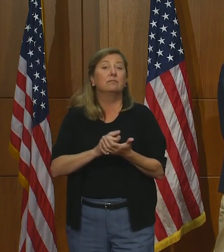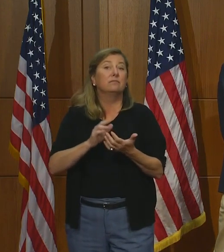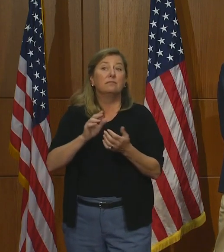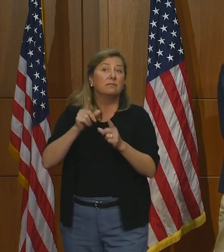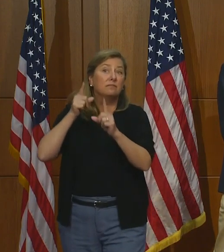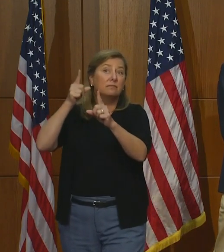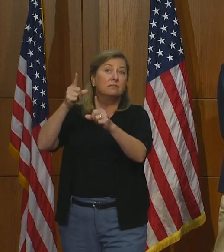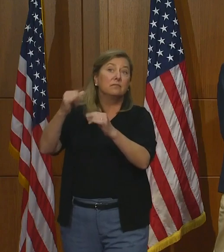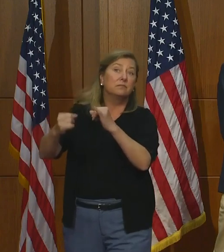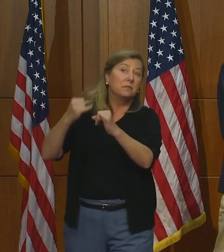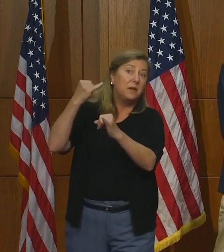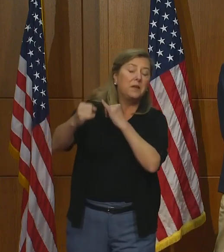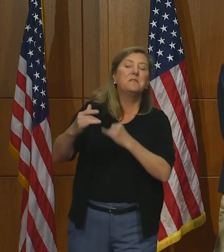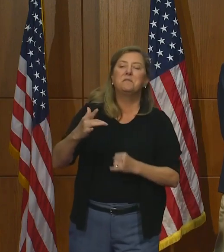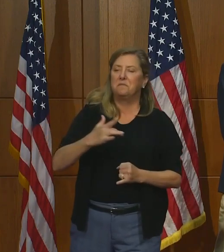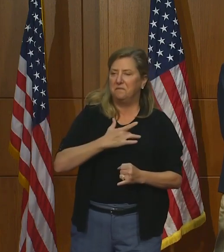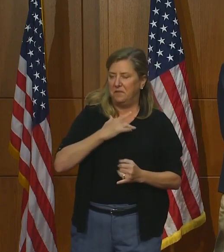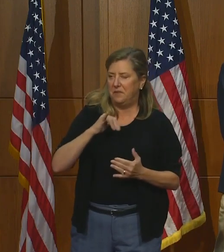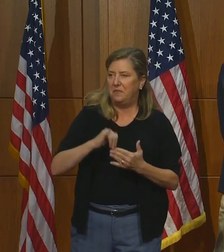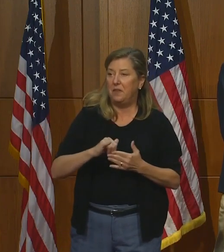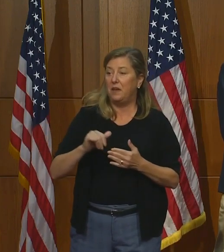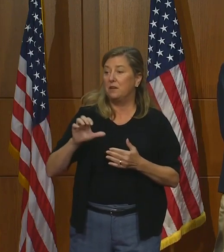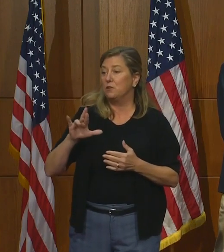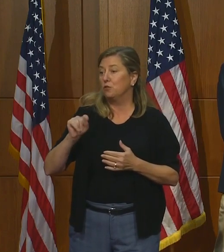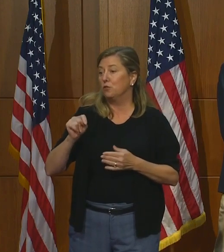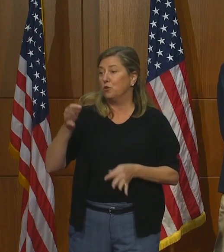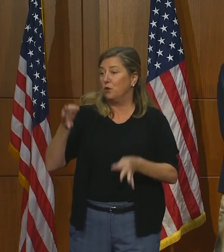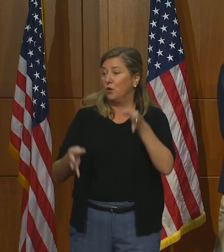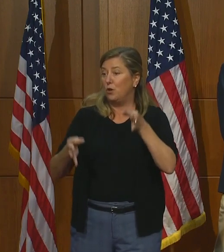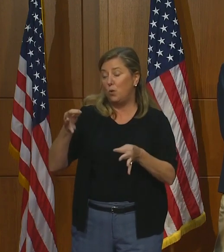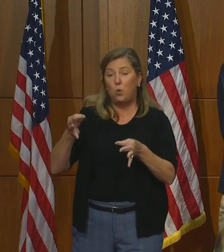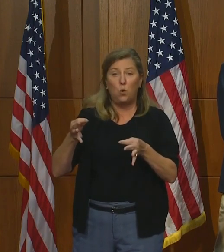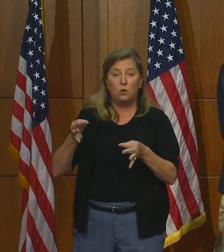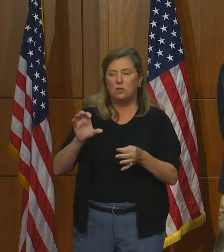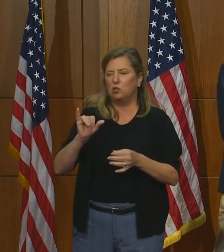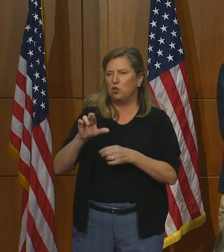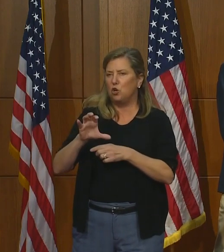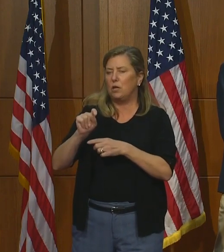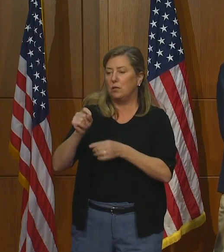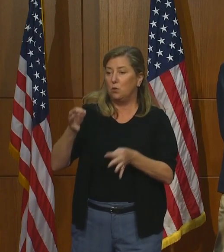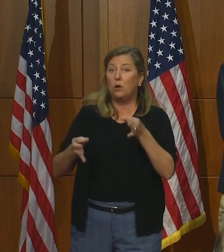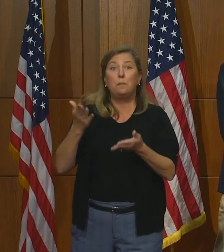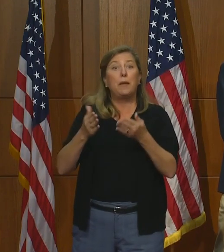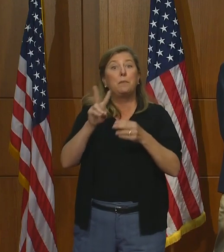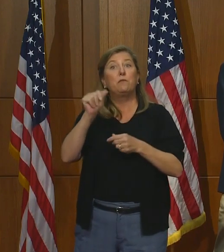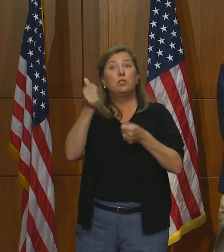GOVERNOR'S AUTHORITY TO DO THIS. AND AT THE END OF THE DAY WE FULLY EXPECT. THAT THE